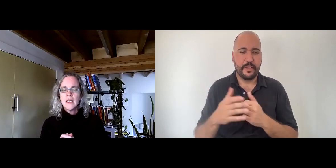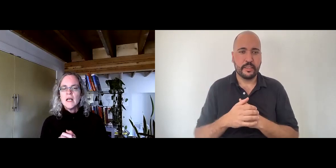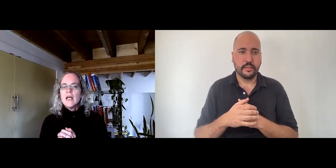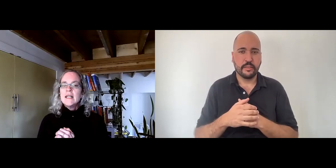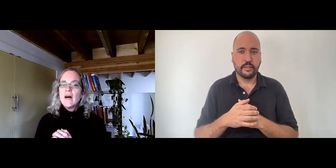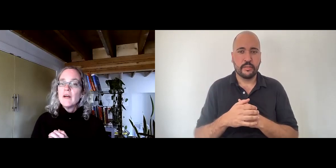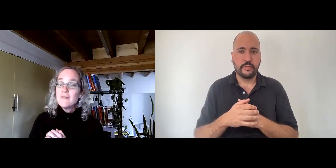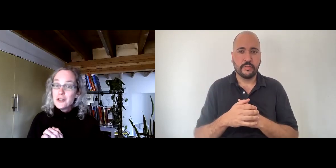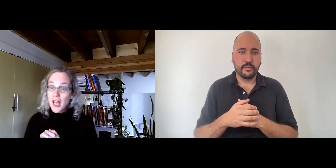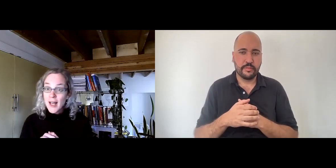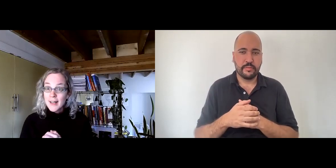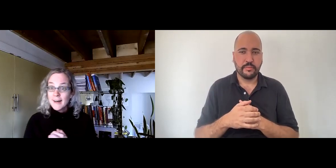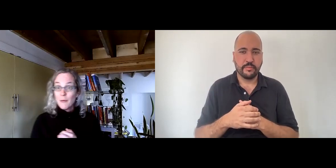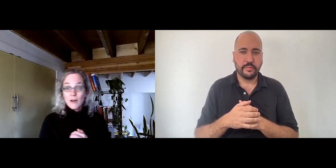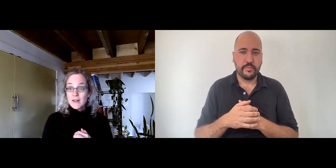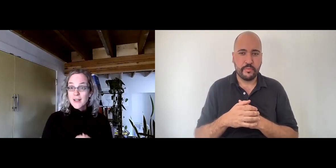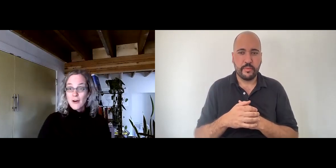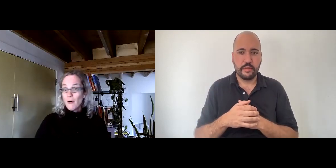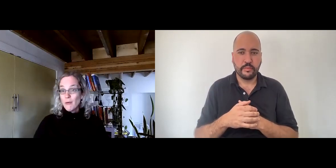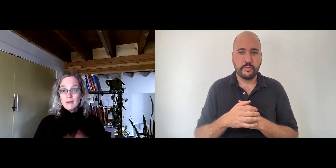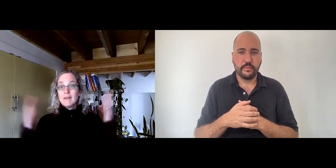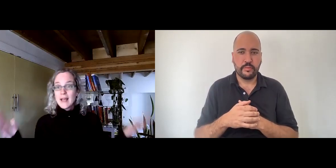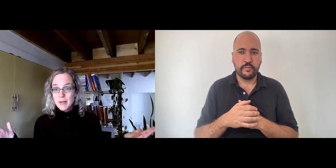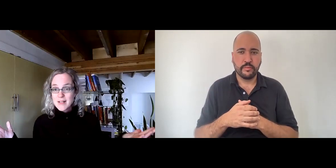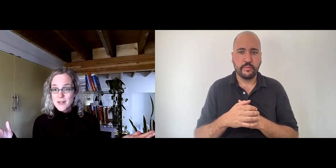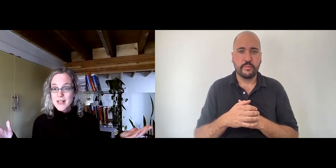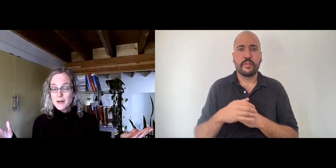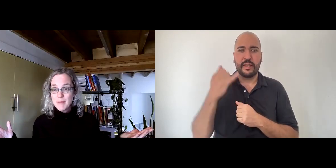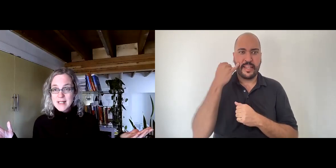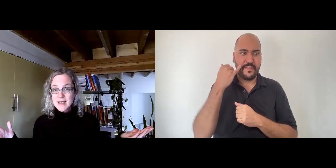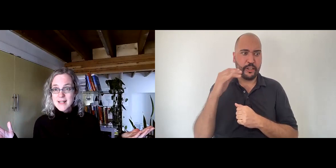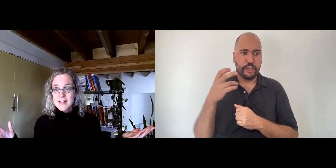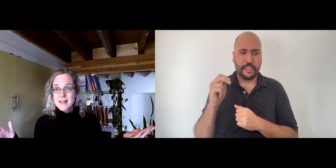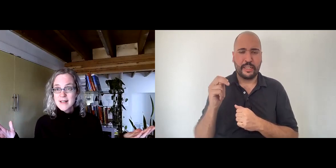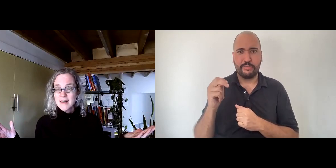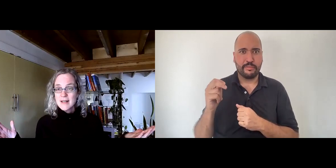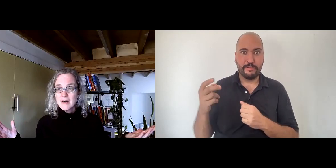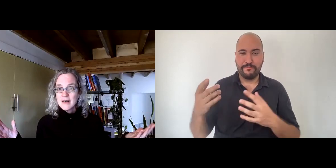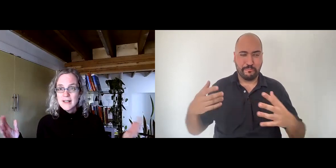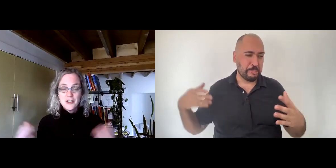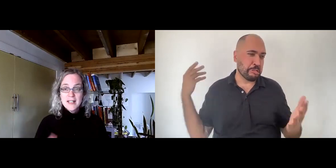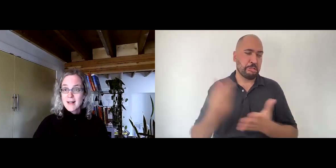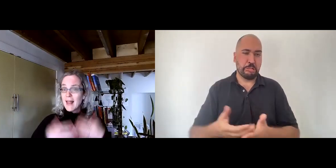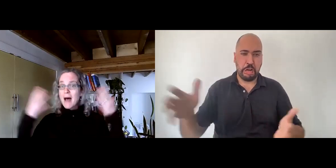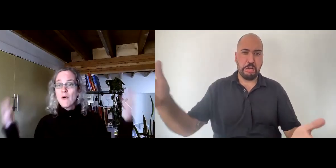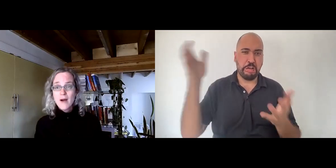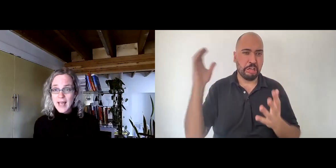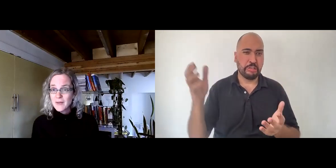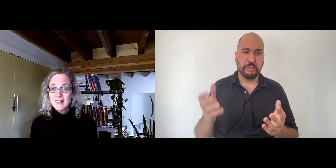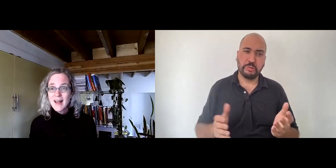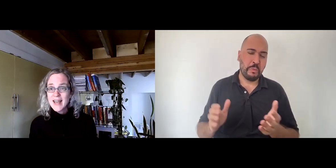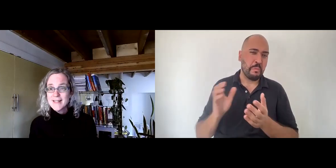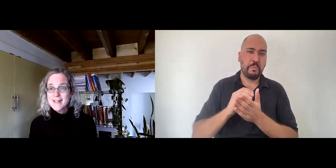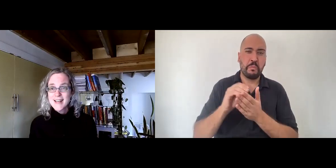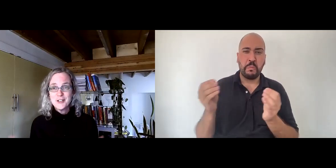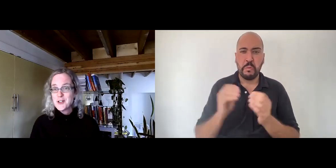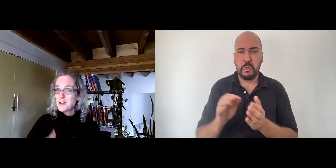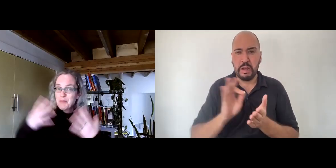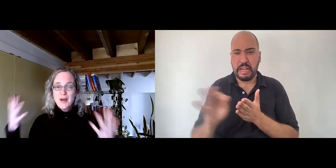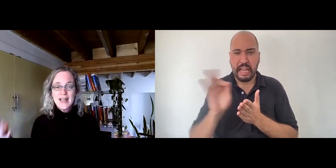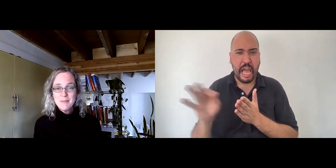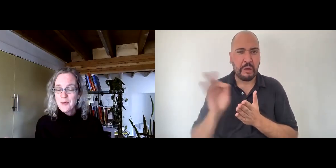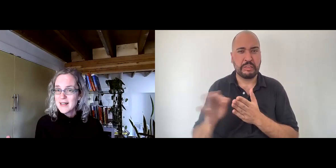Now, if Chen were to go gangbusters in her business, and she gets a lot more accounting clients, and she starts bringing in more income.